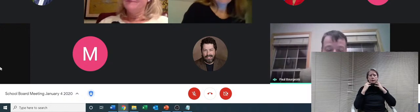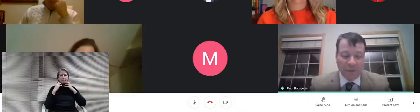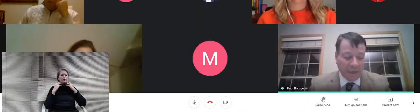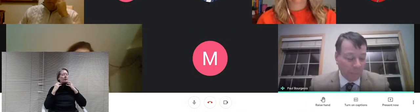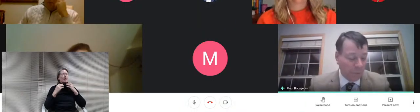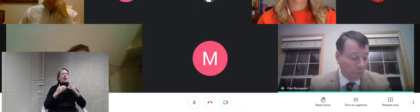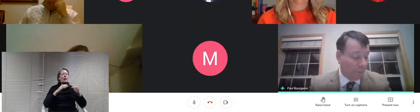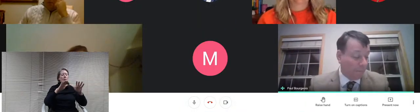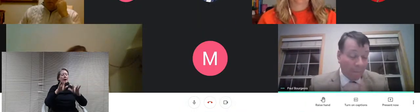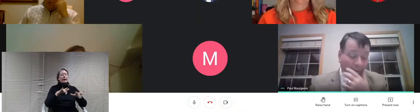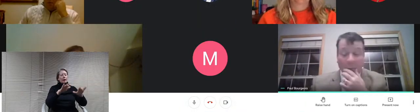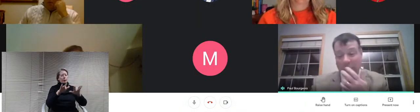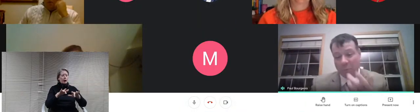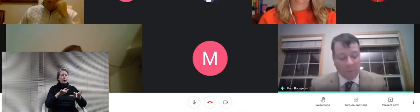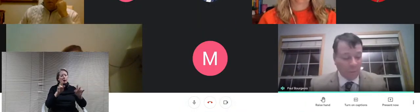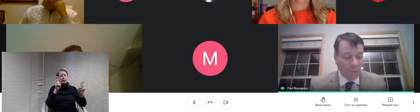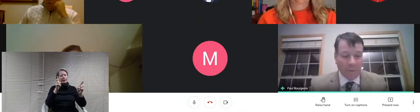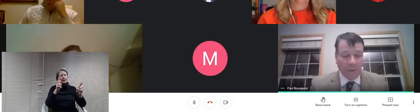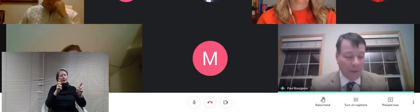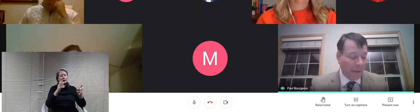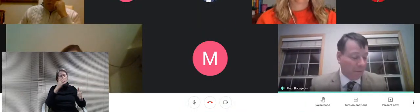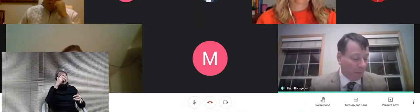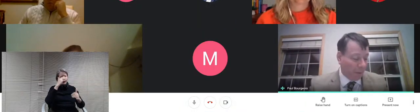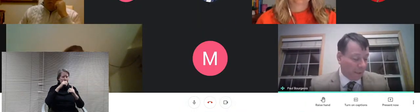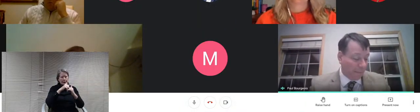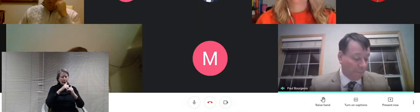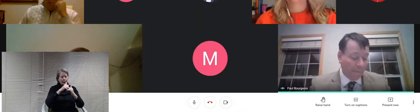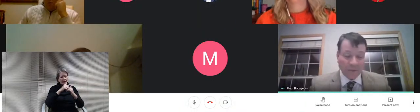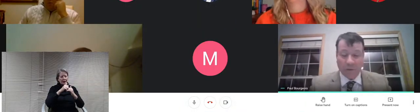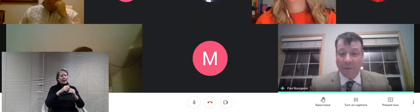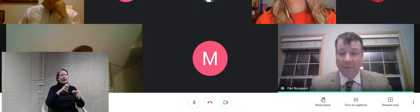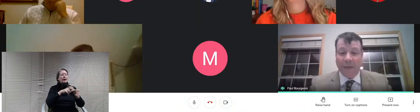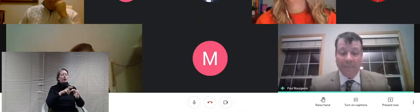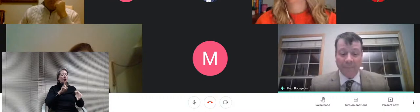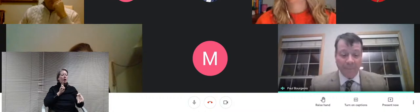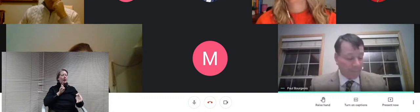up. So I just had to reboot or not reboot and log out and log back in. Sorry bout that.